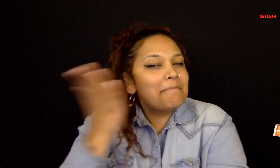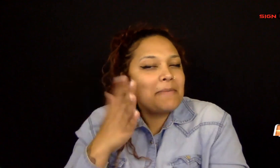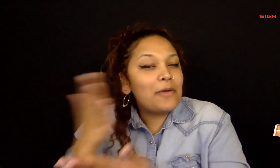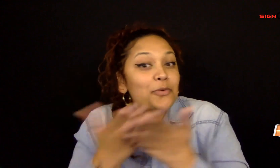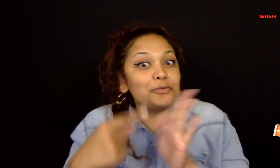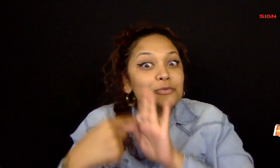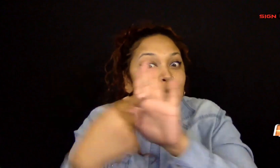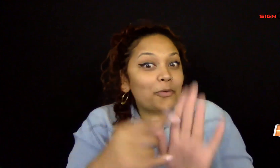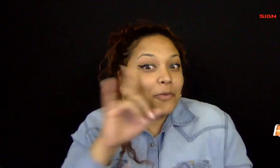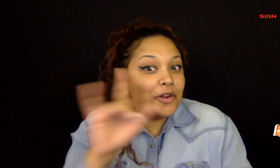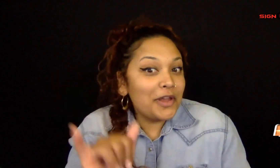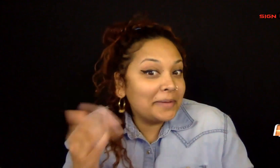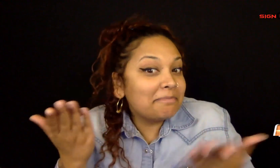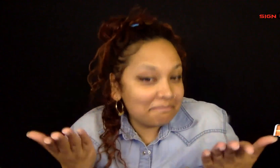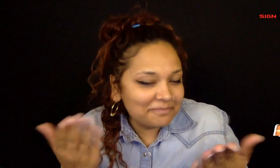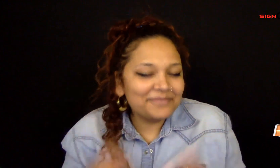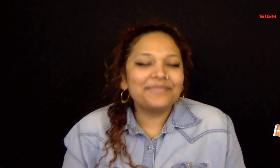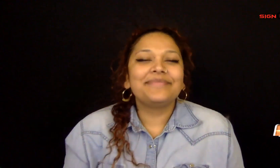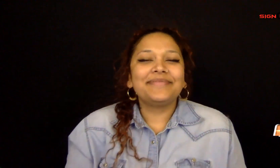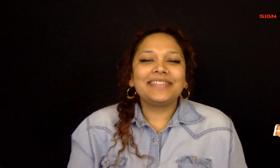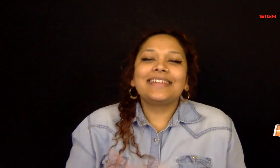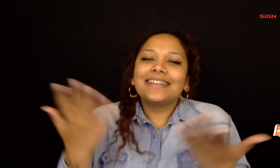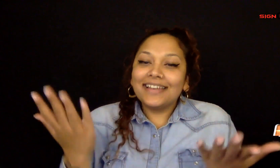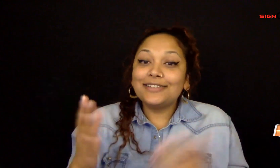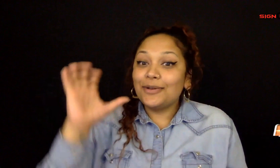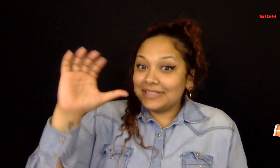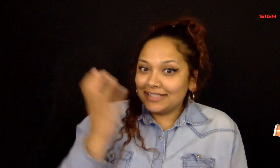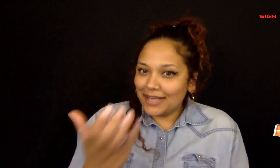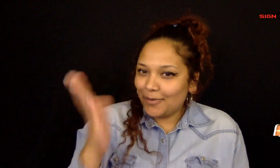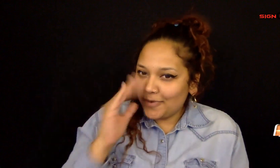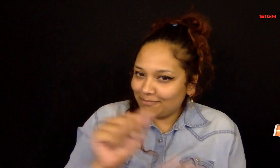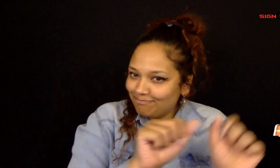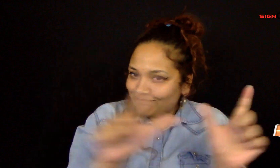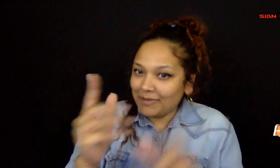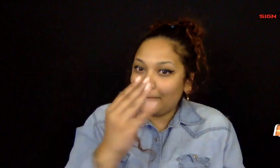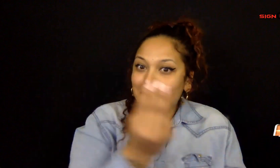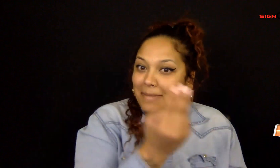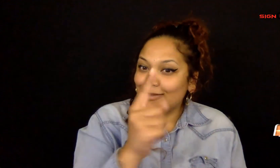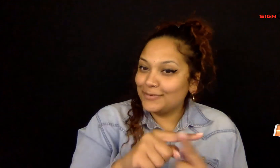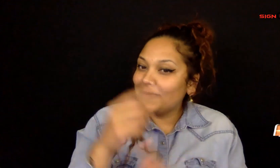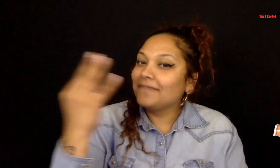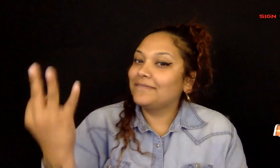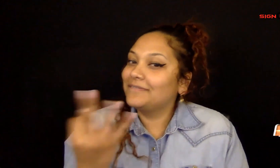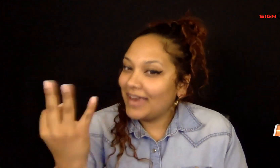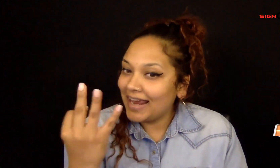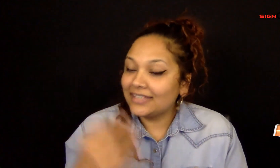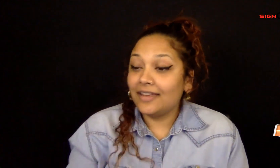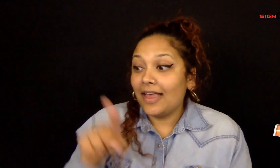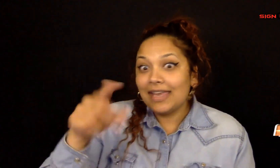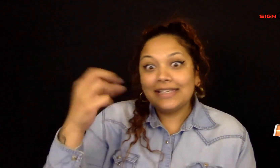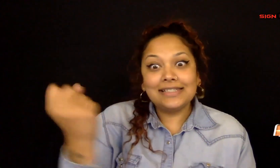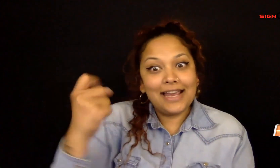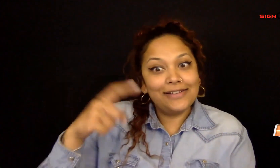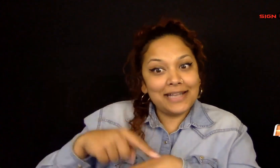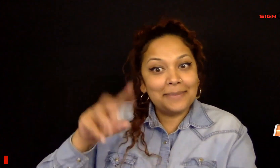I think I will and then bring it and show it to you Sign1News will be broadcasting updates